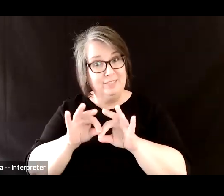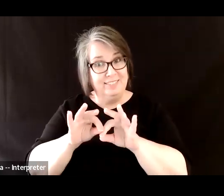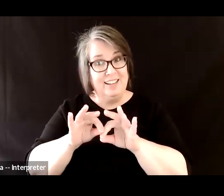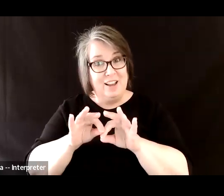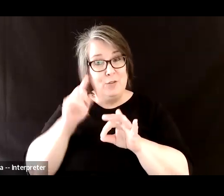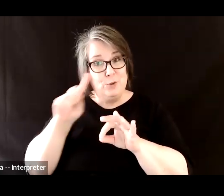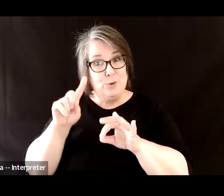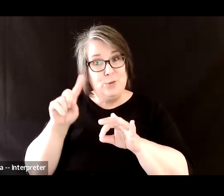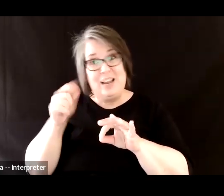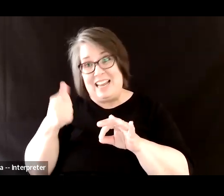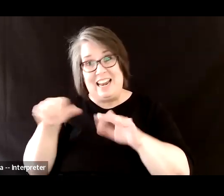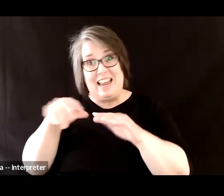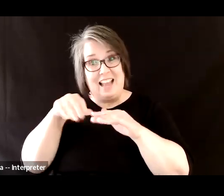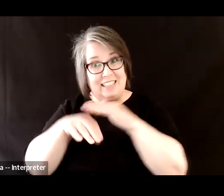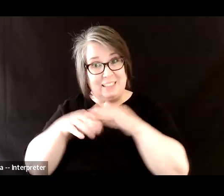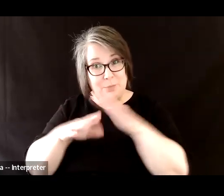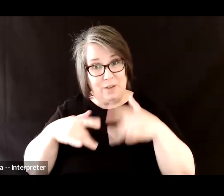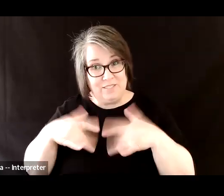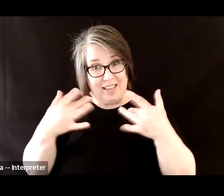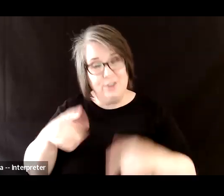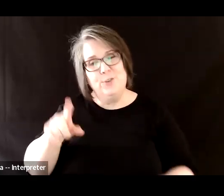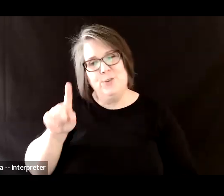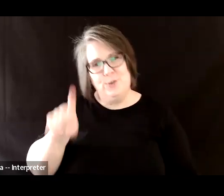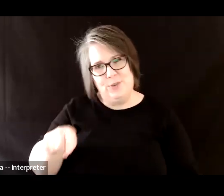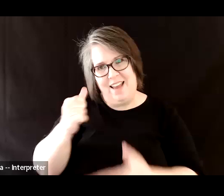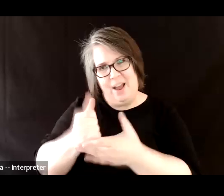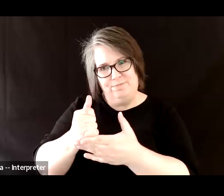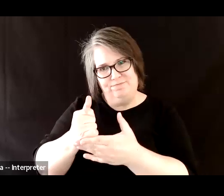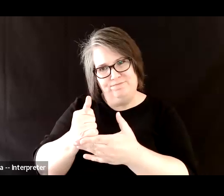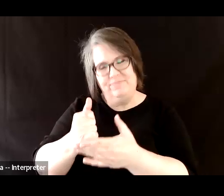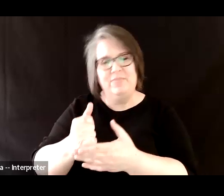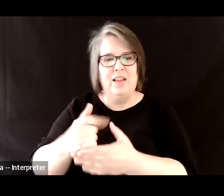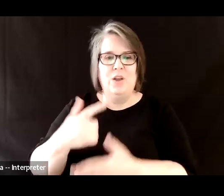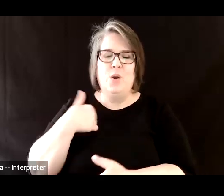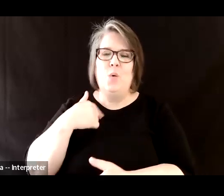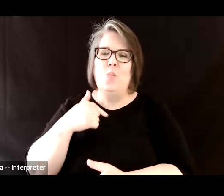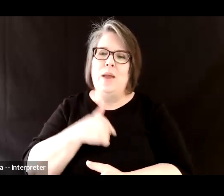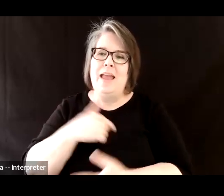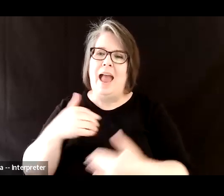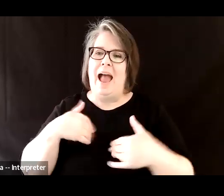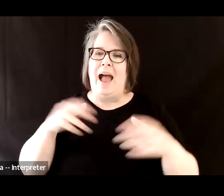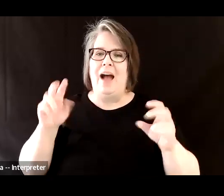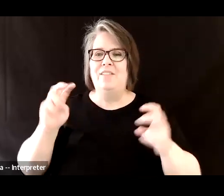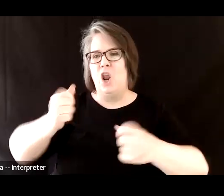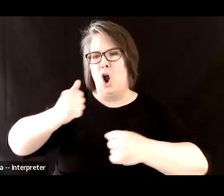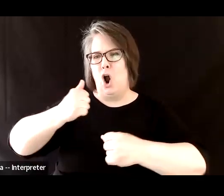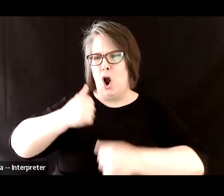accessible event is you got to have a host. We have a proverbial army behind the things over here